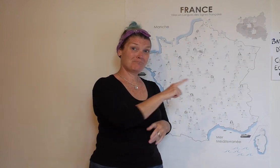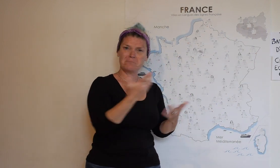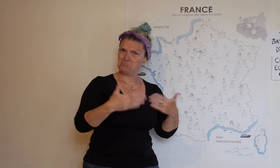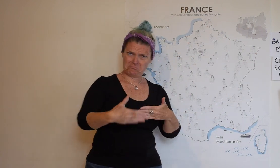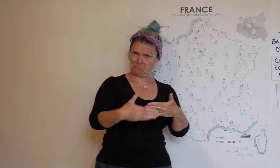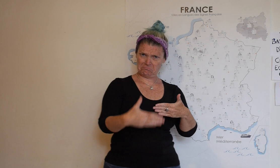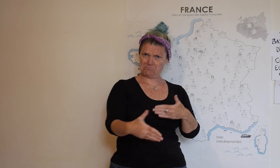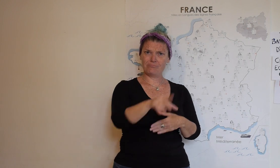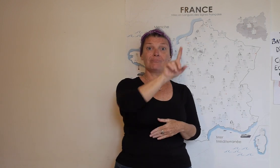When ?